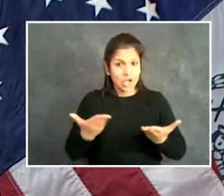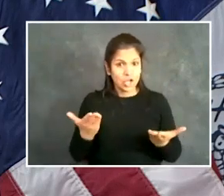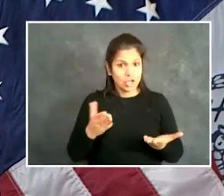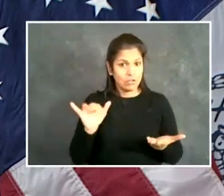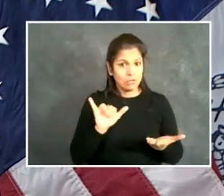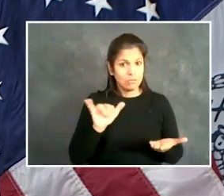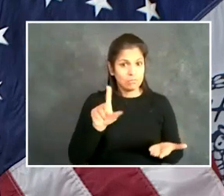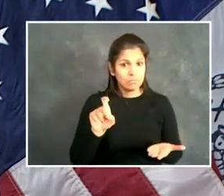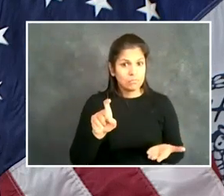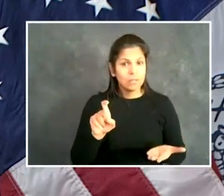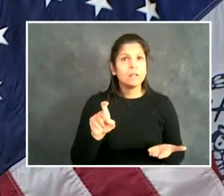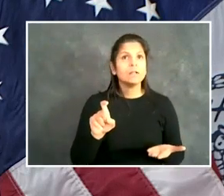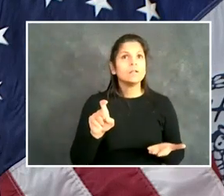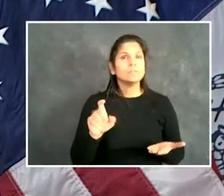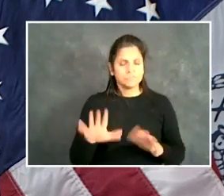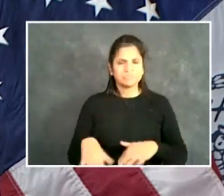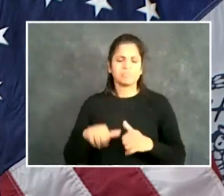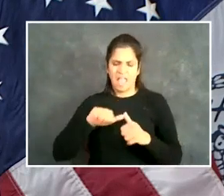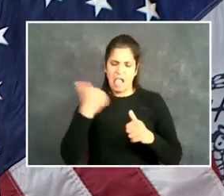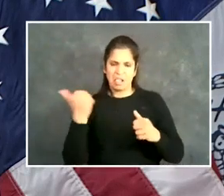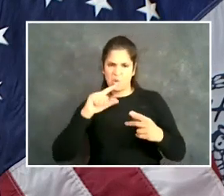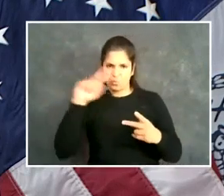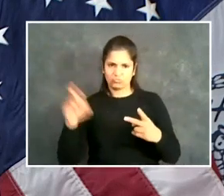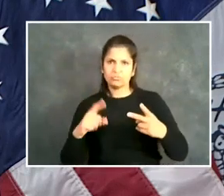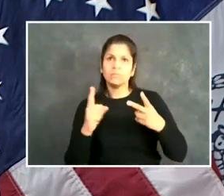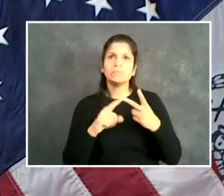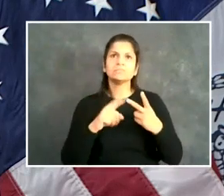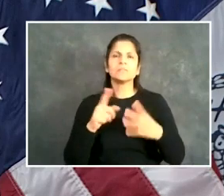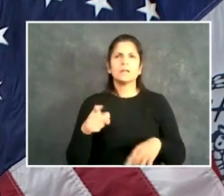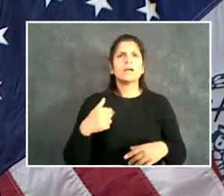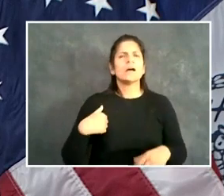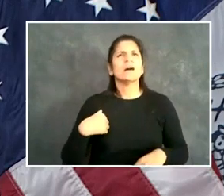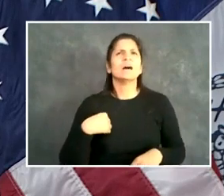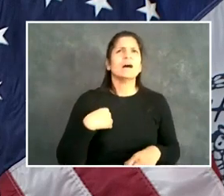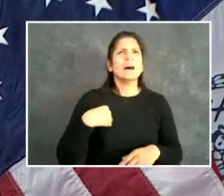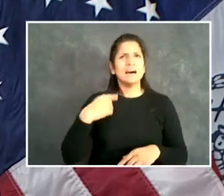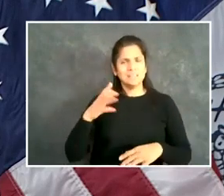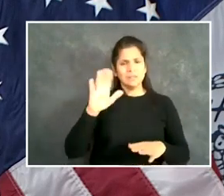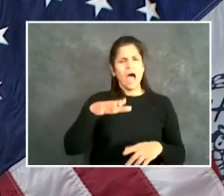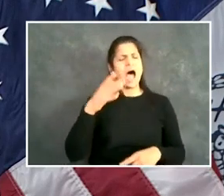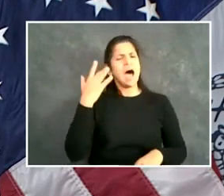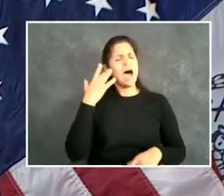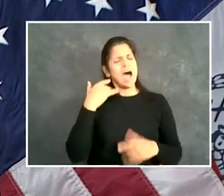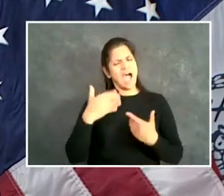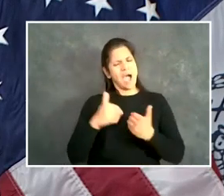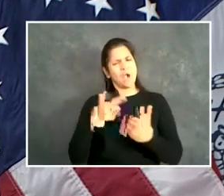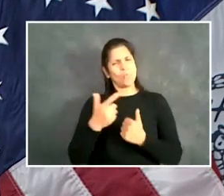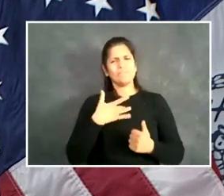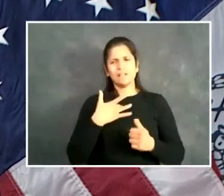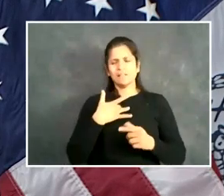HAVE ABOUT HOW THIS WILL AFFECT UNDOCUMENTED IMMIGRANTS THAT ARE ALREADY CONCERNED ABOUT THE